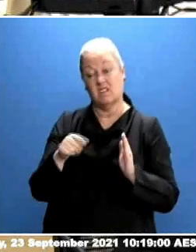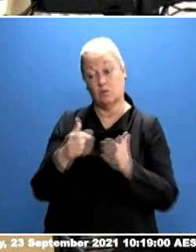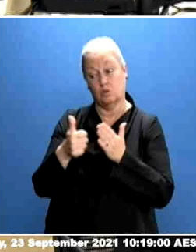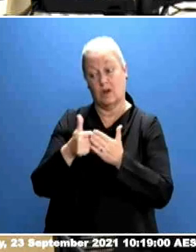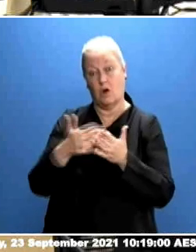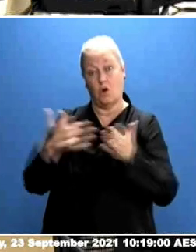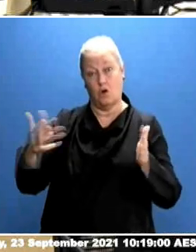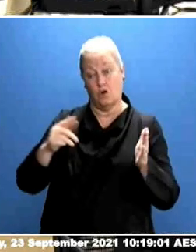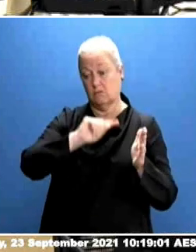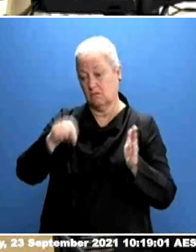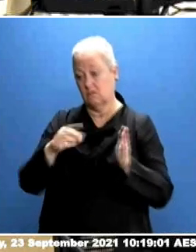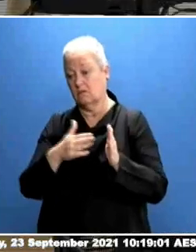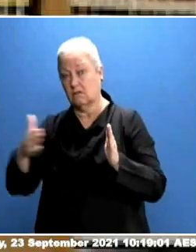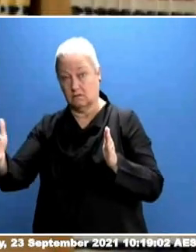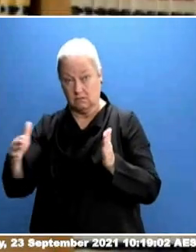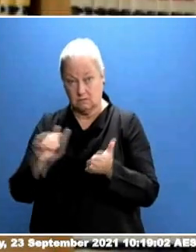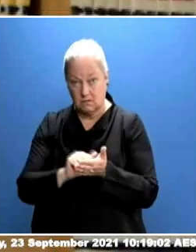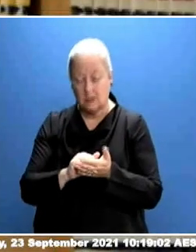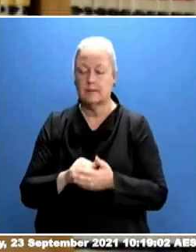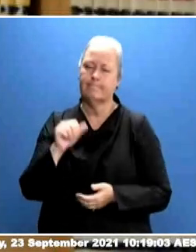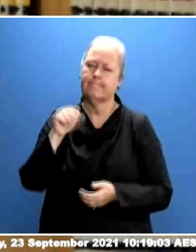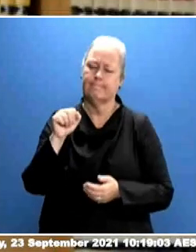Yes, that's the current legislation and policy around our service.